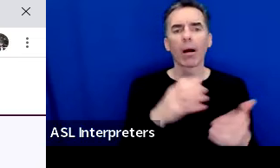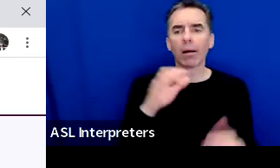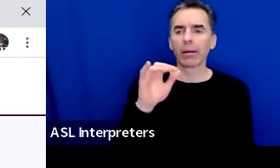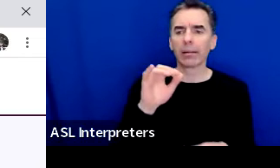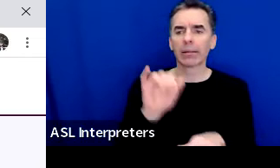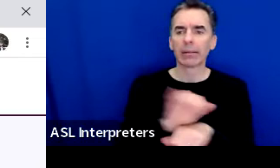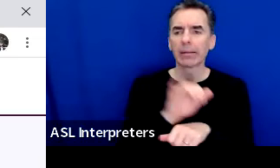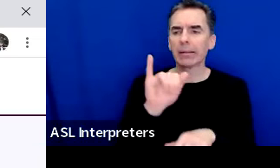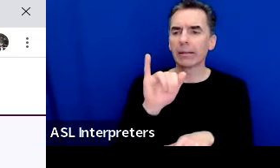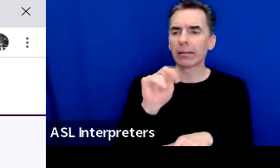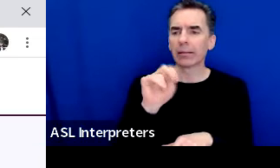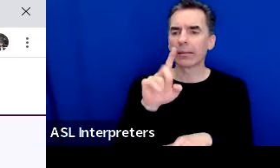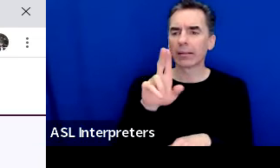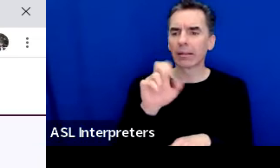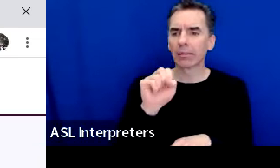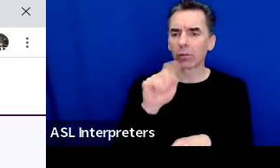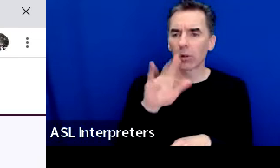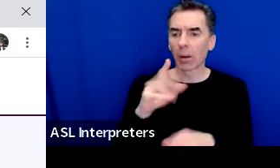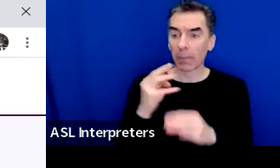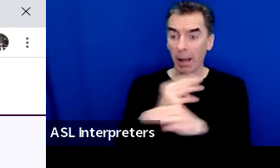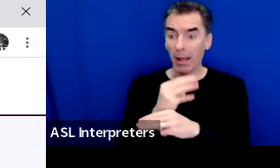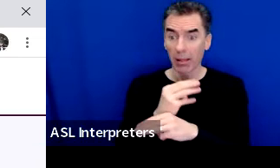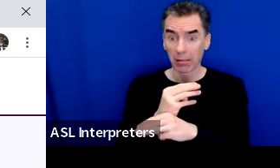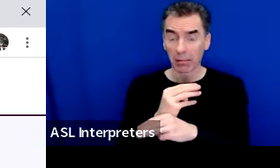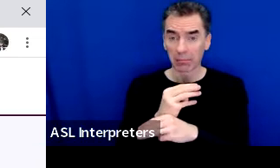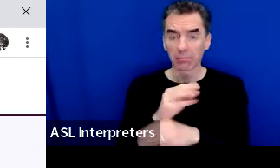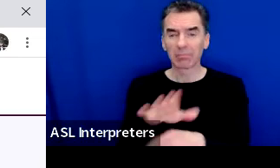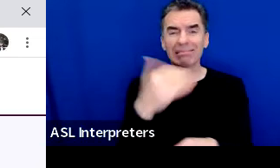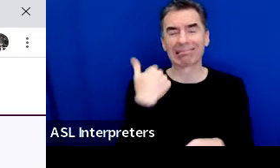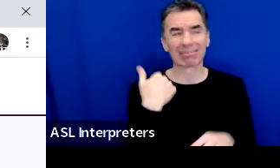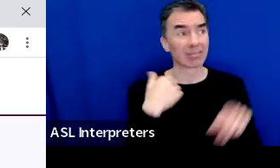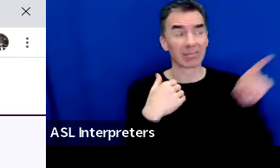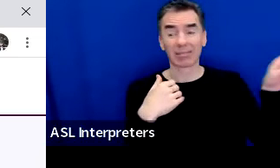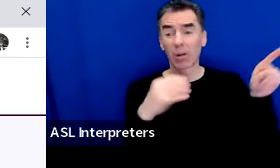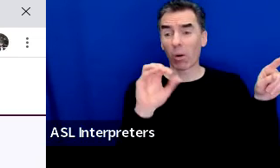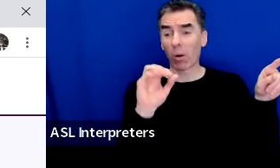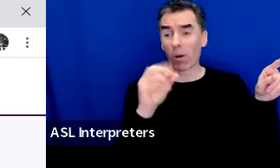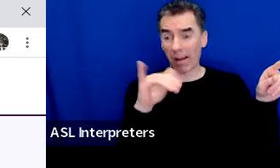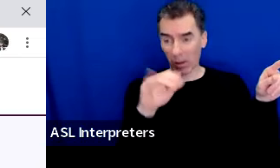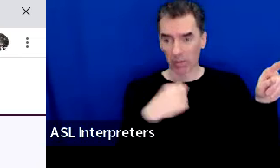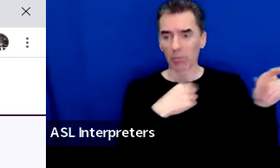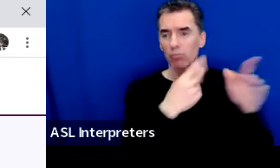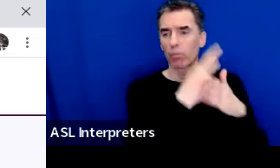Depends on what kind of industrial math I actually just finished a project with Ohio. Believe it, not on mathematics of wastewater management.